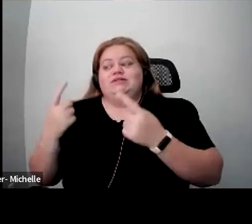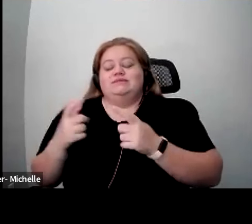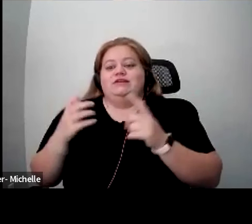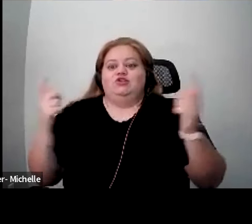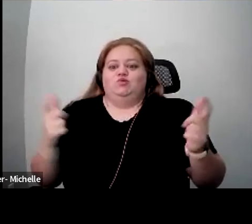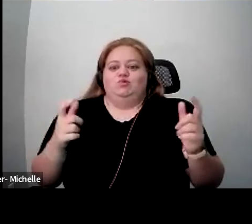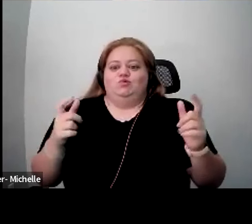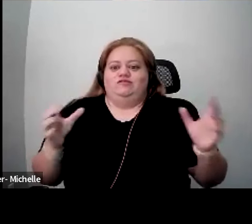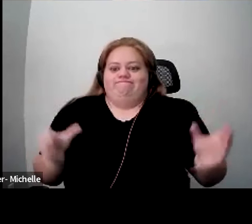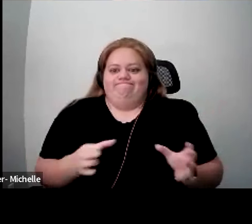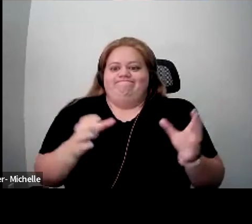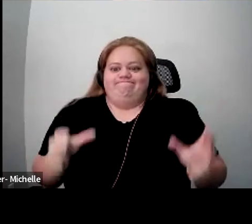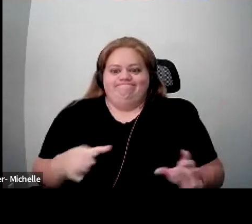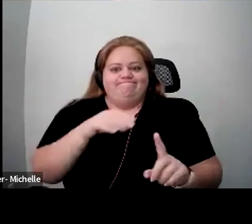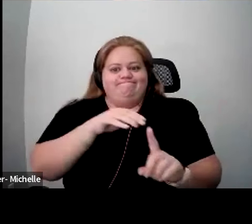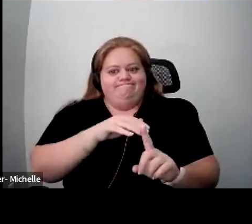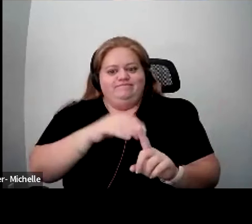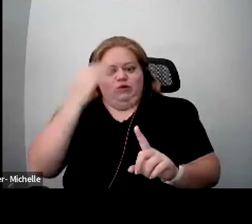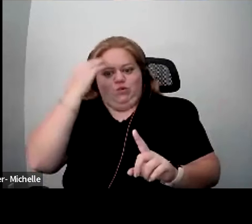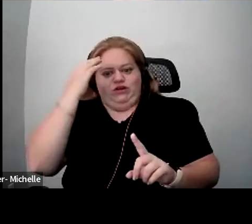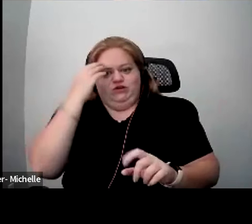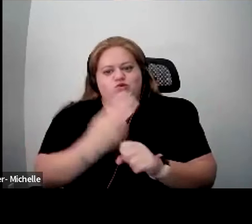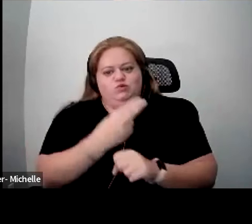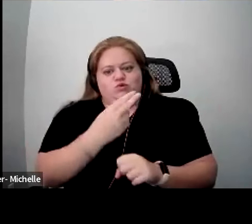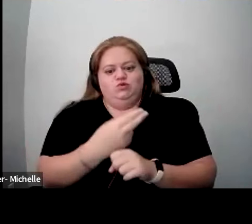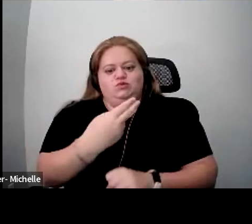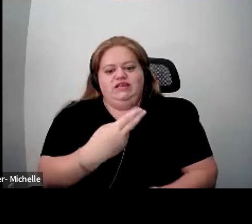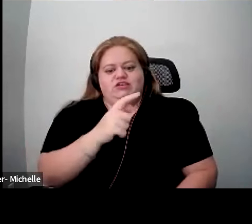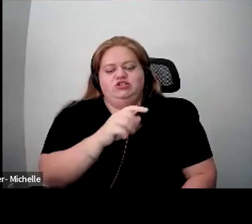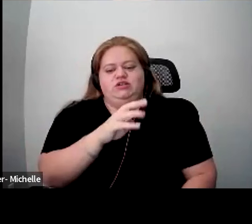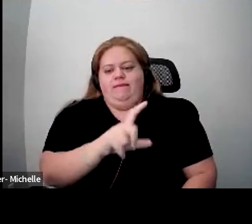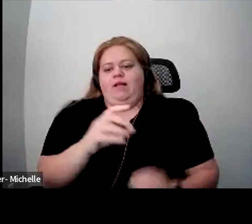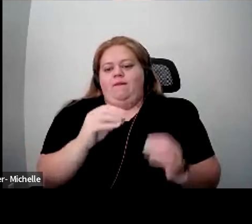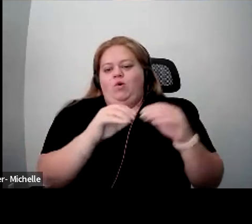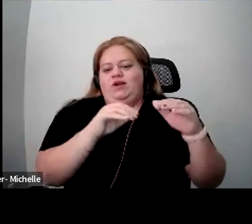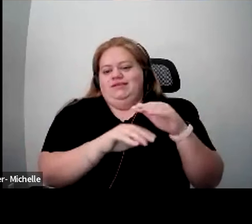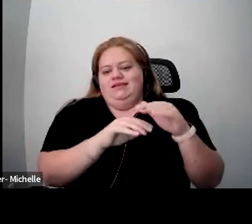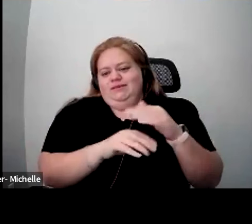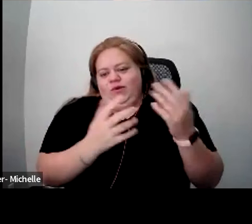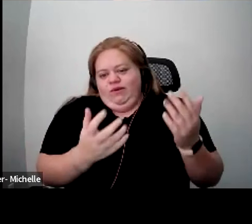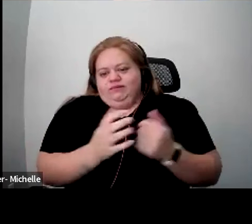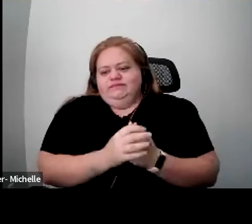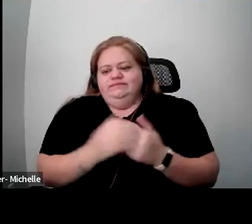to make sure that HTML is used in an accessible way. And so you have a vast amount of tools,